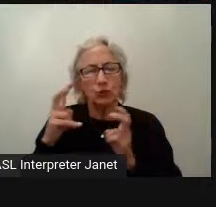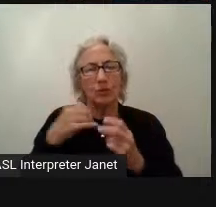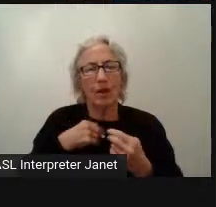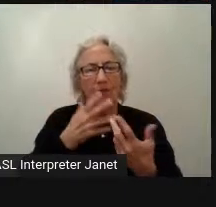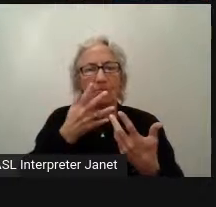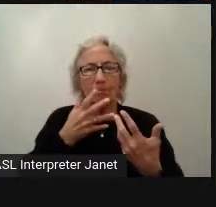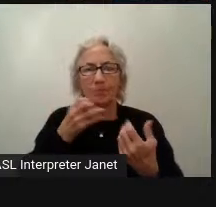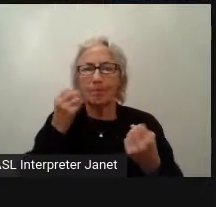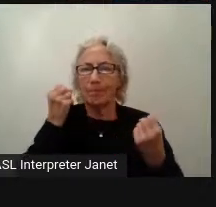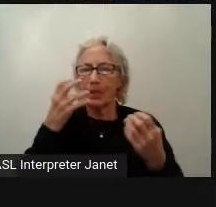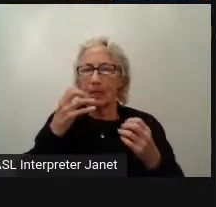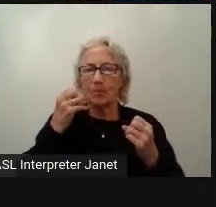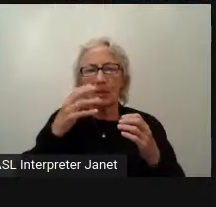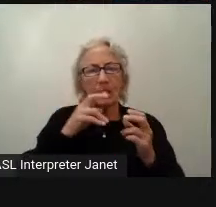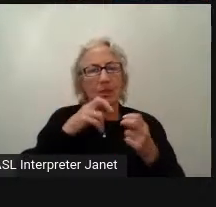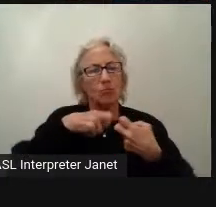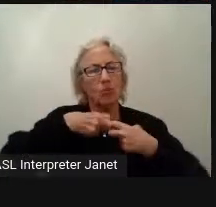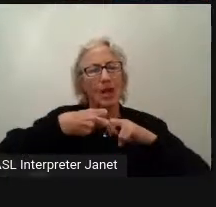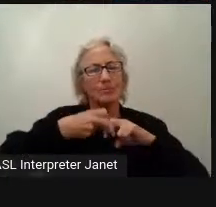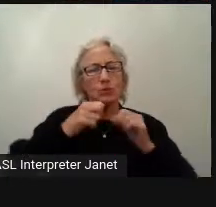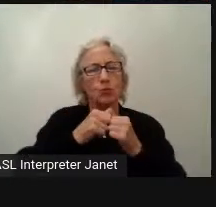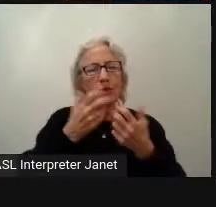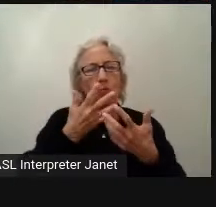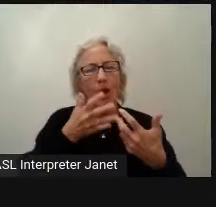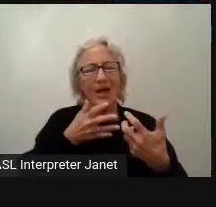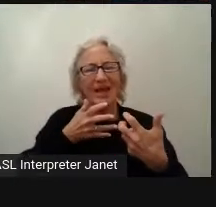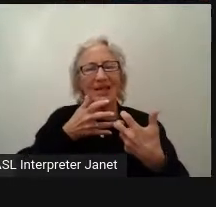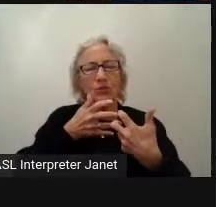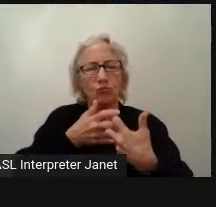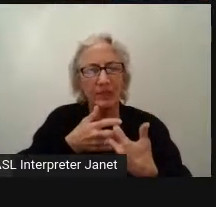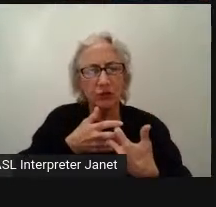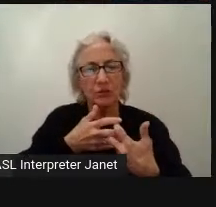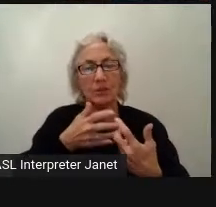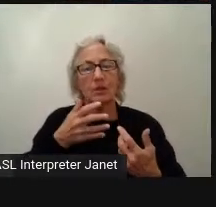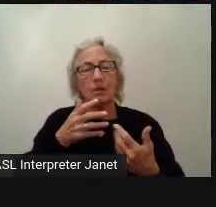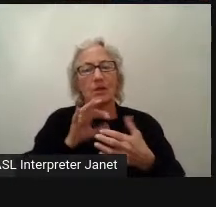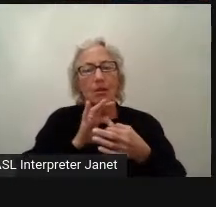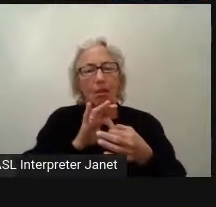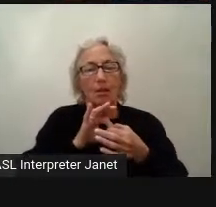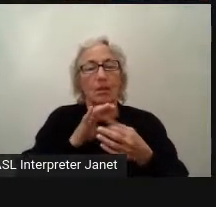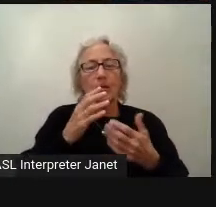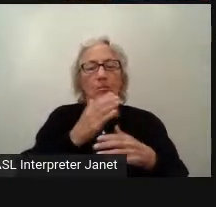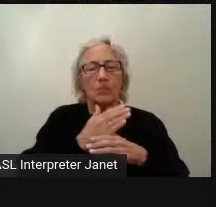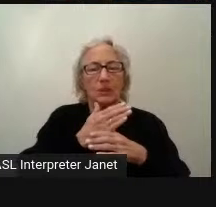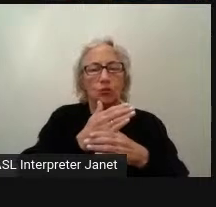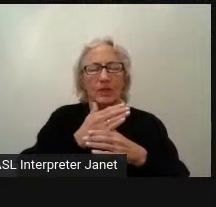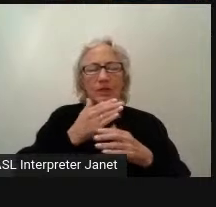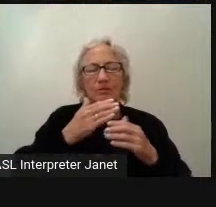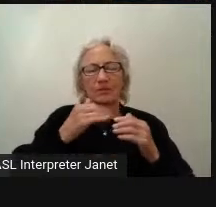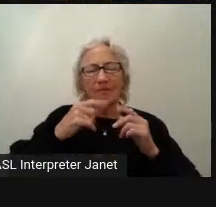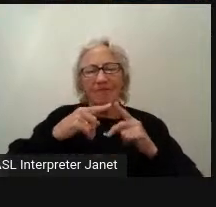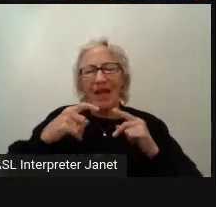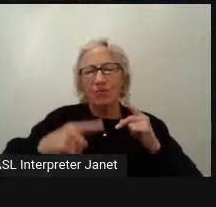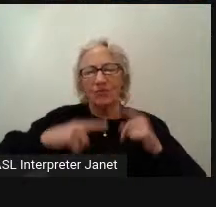Of course the editors and coworkers we have, we want them to be even better at accessibility and usability issues. We have a lot of integration problems when it